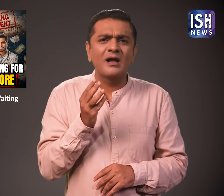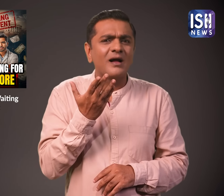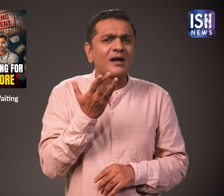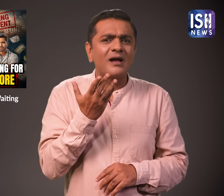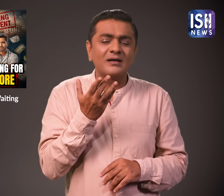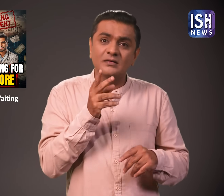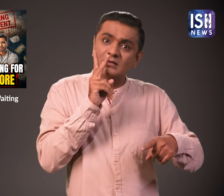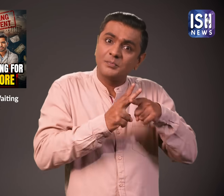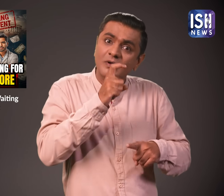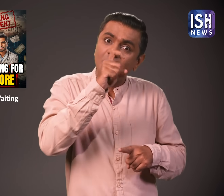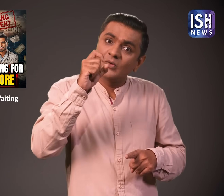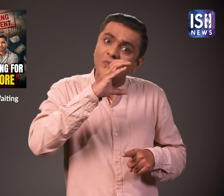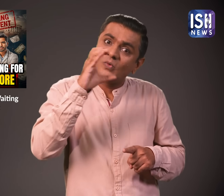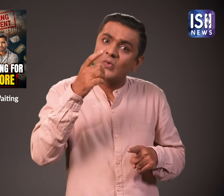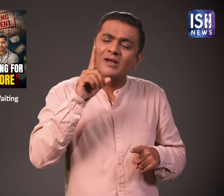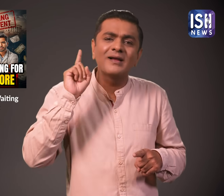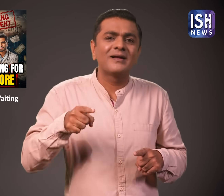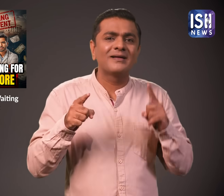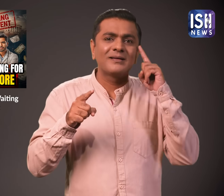However, the budget of ₹700 crores stayed the same.